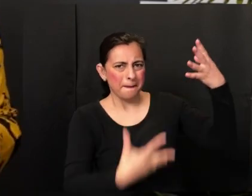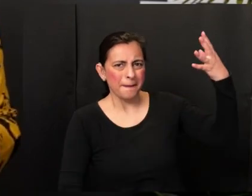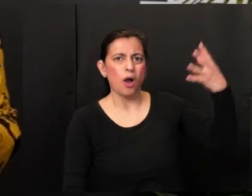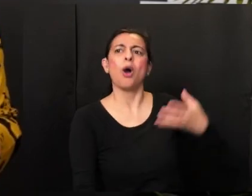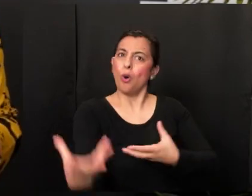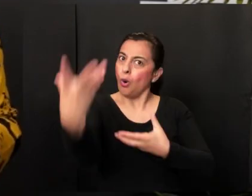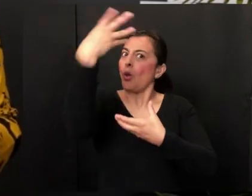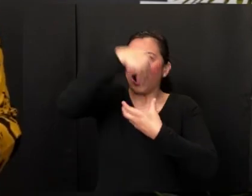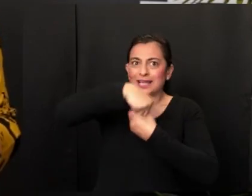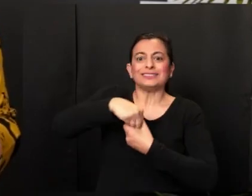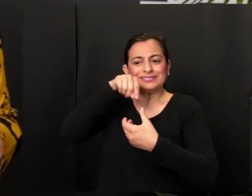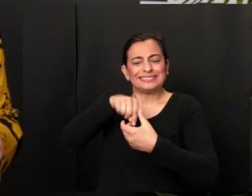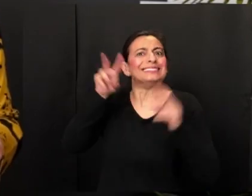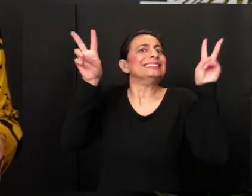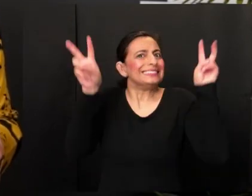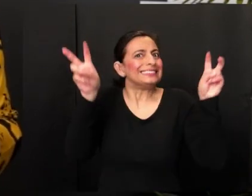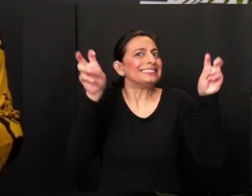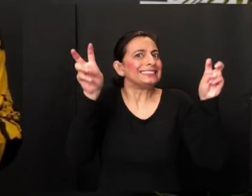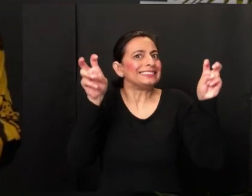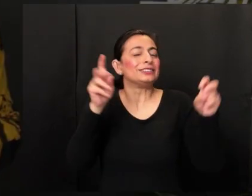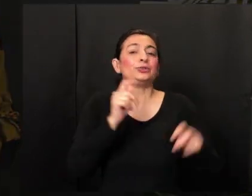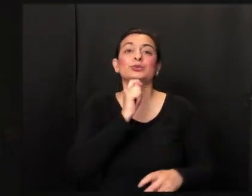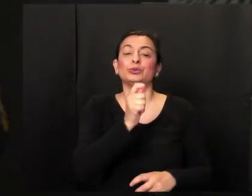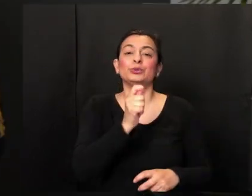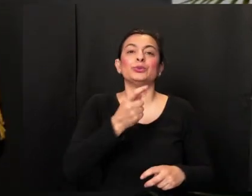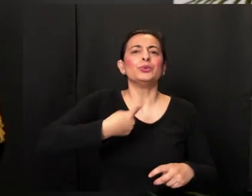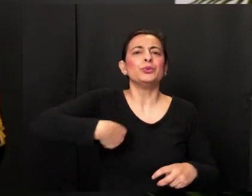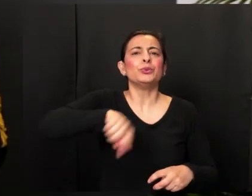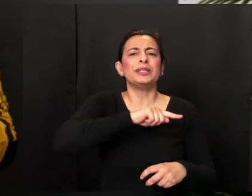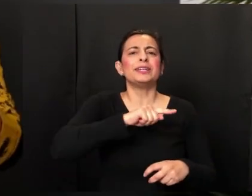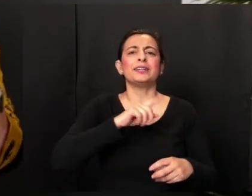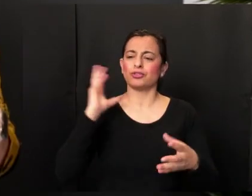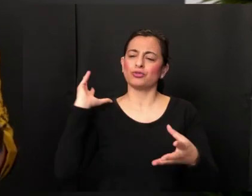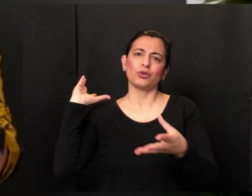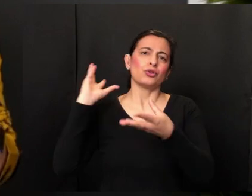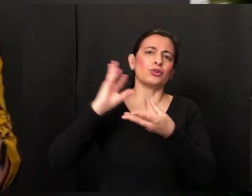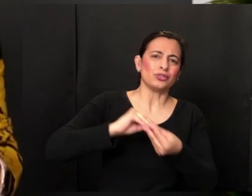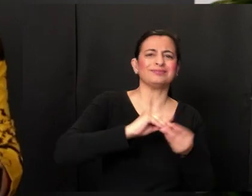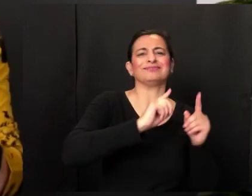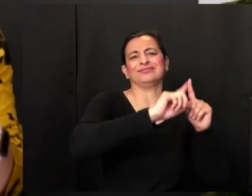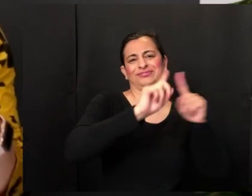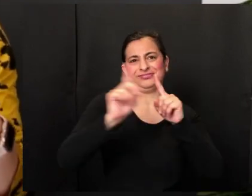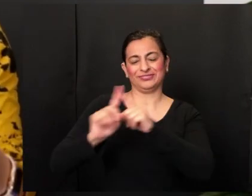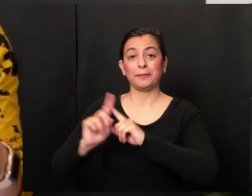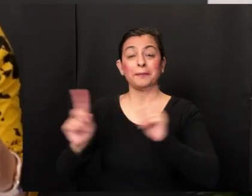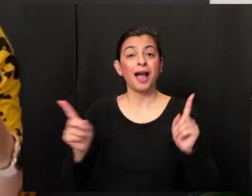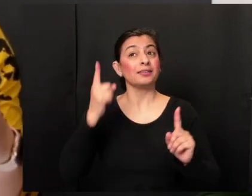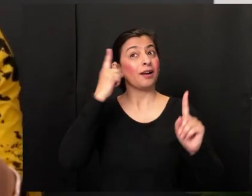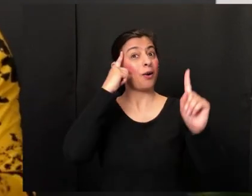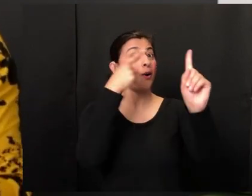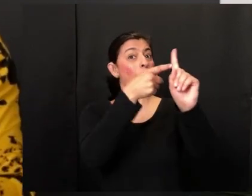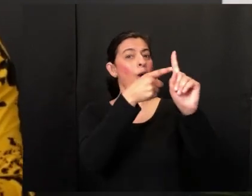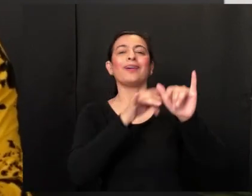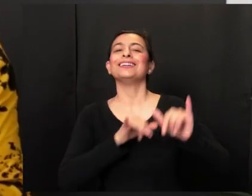our goal is the same. So don’t be afraid of that “disability” box.